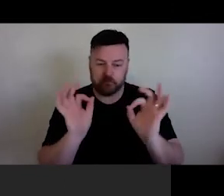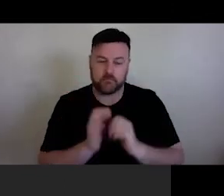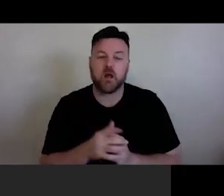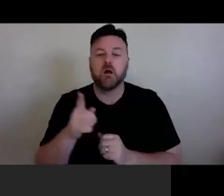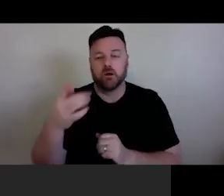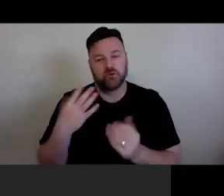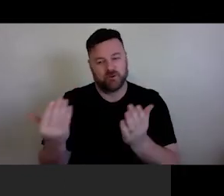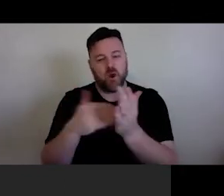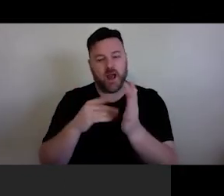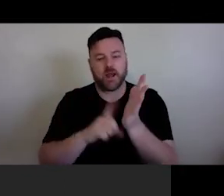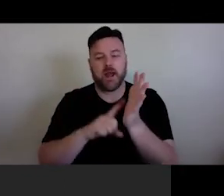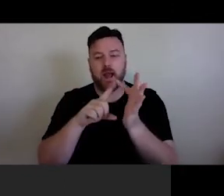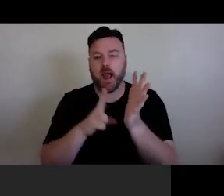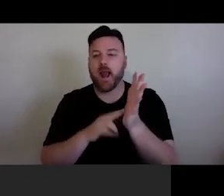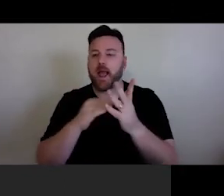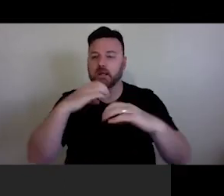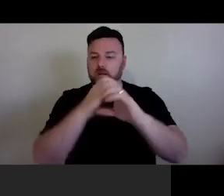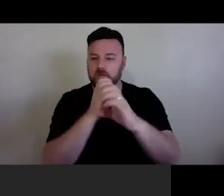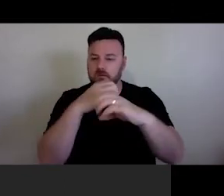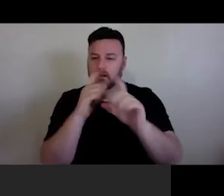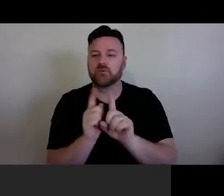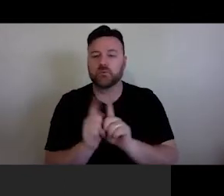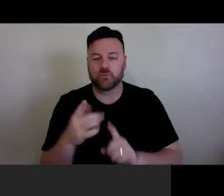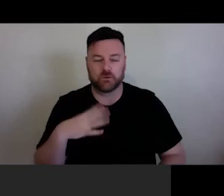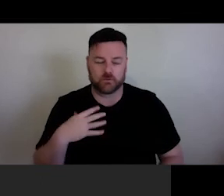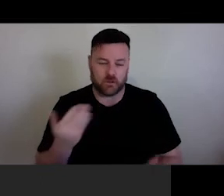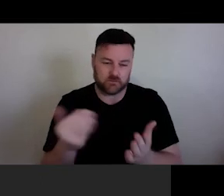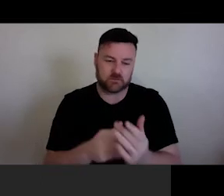for that as well, but the cameras integrate so well you can control